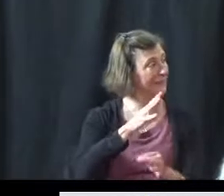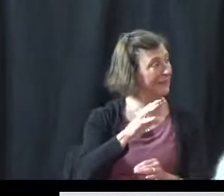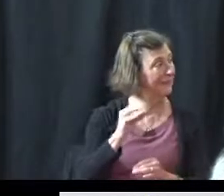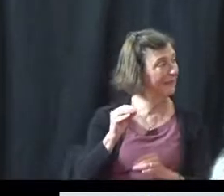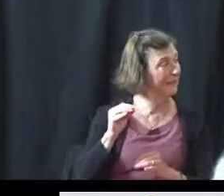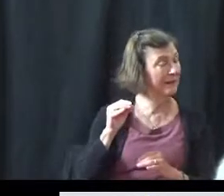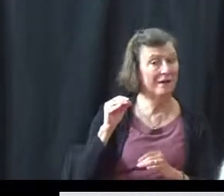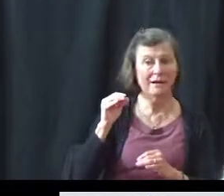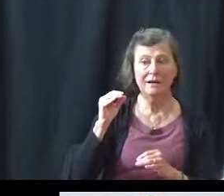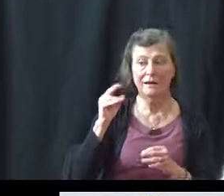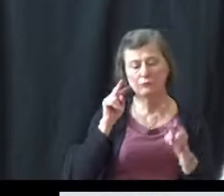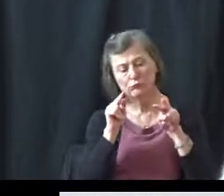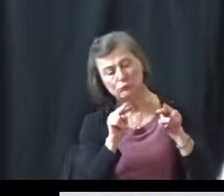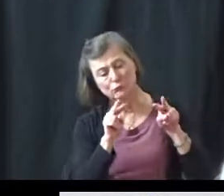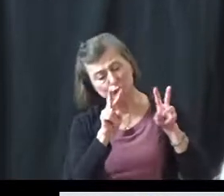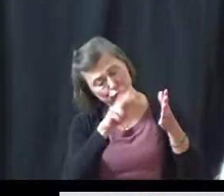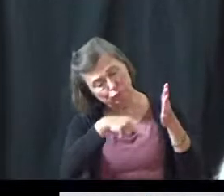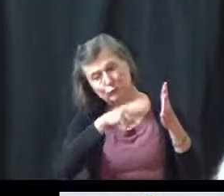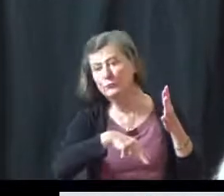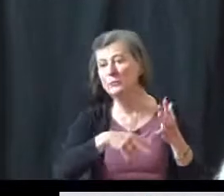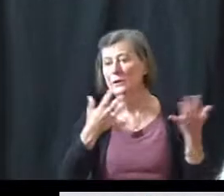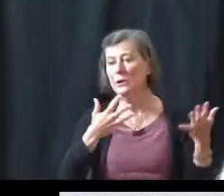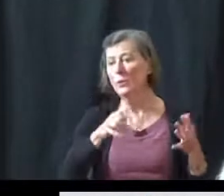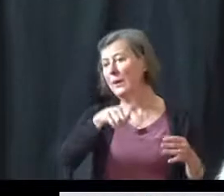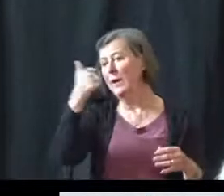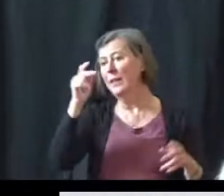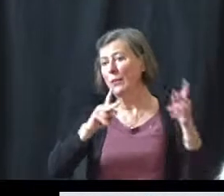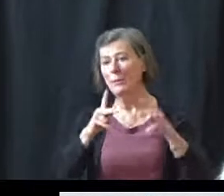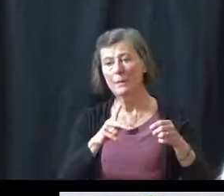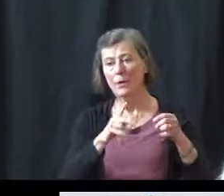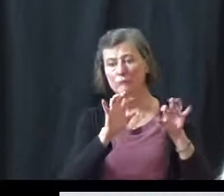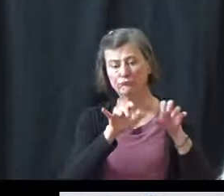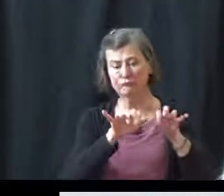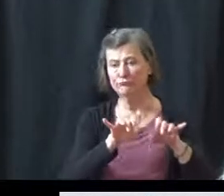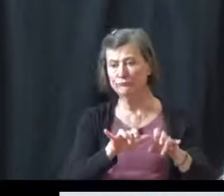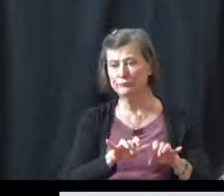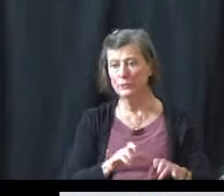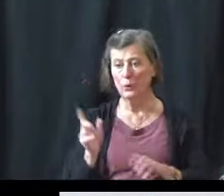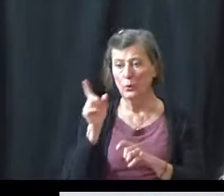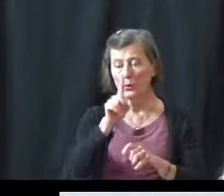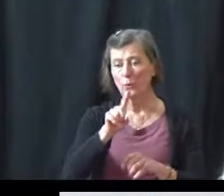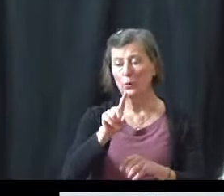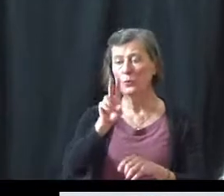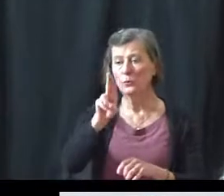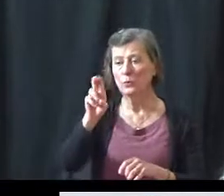what has been posted by others by going to our website uusalem.org and clicking on Joys